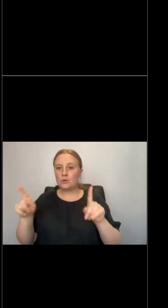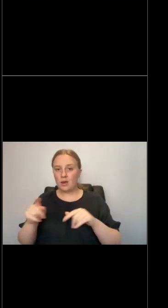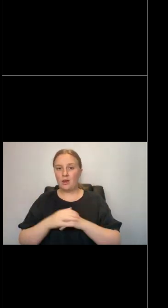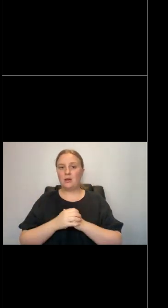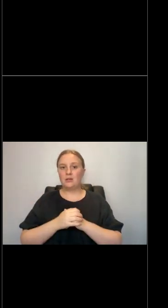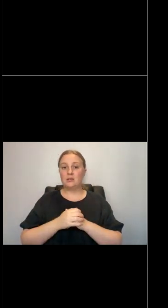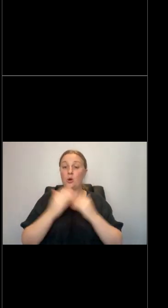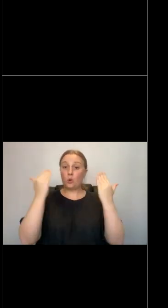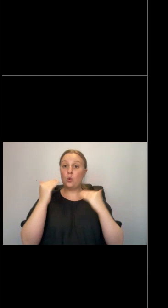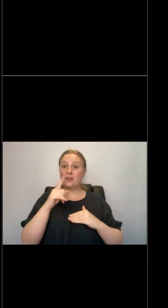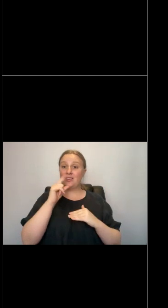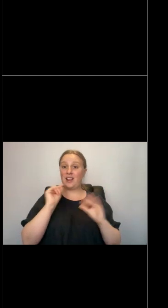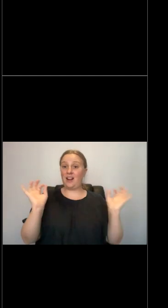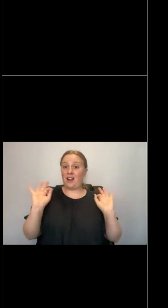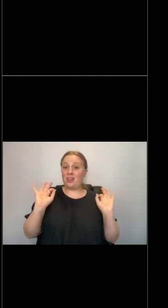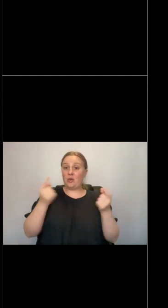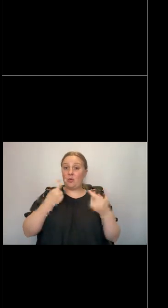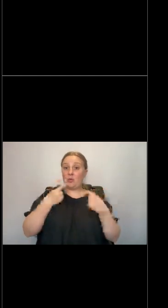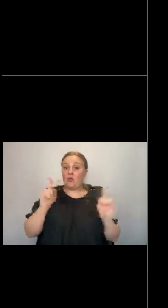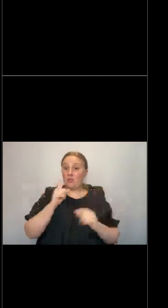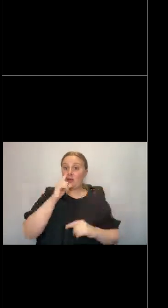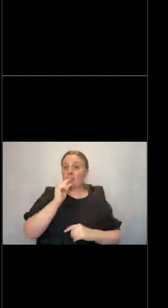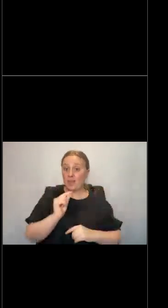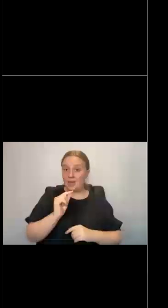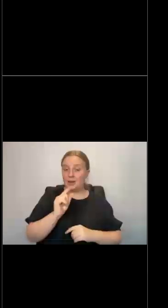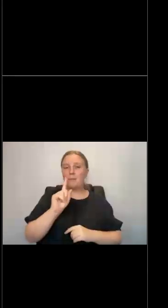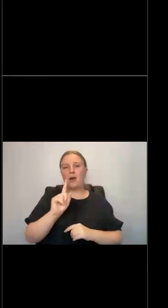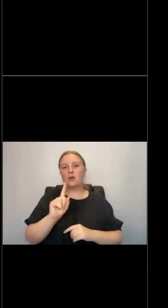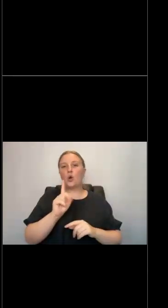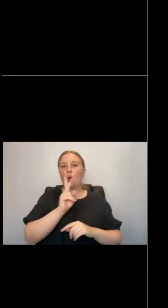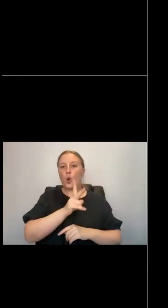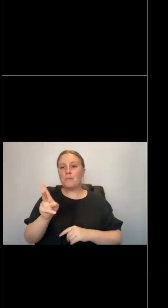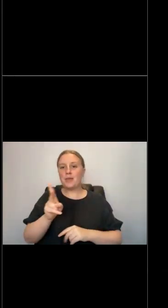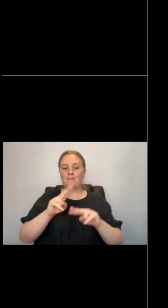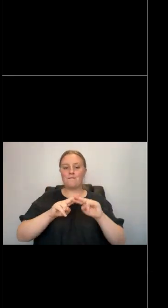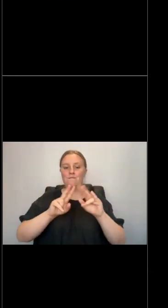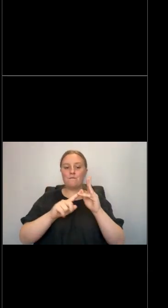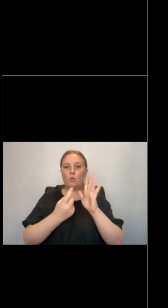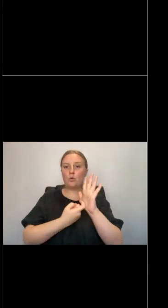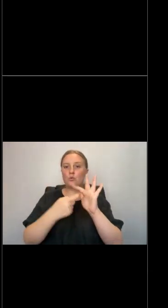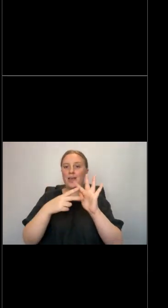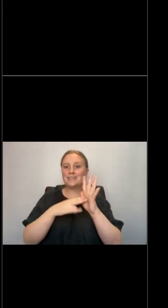but generally forensic orders are put in place in order to